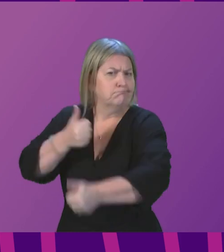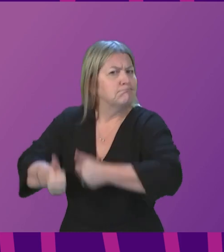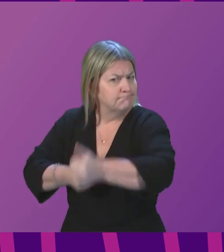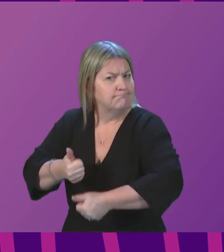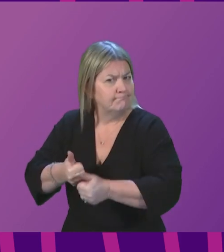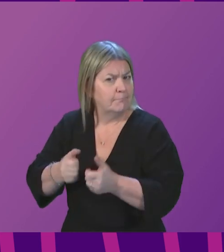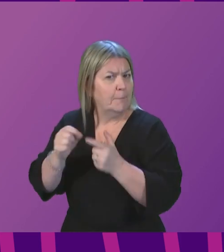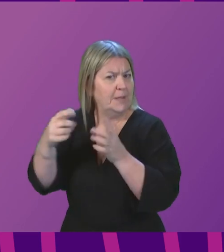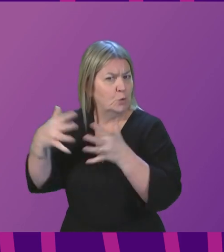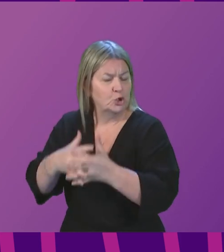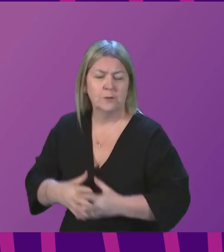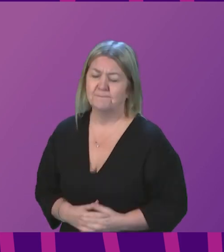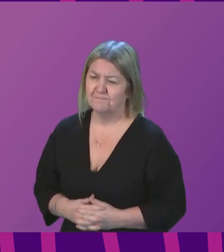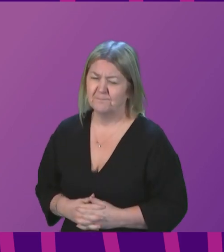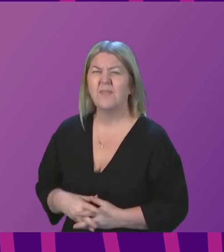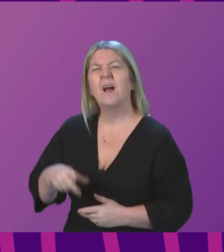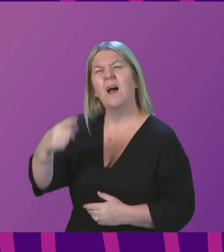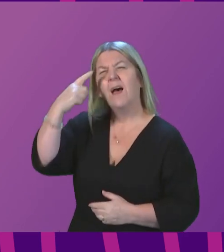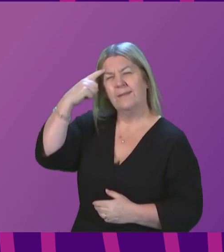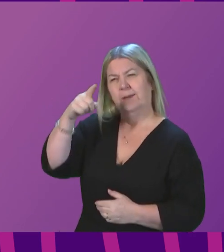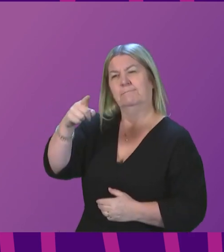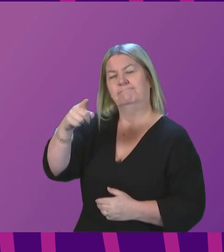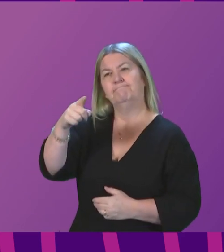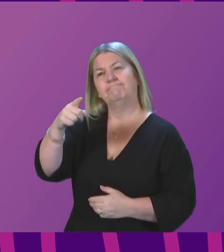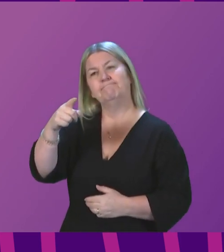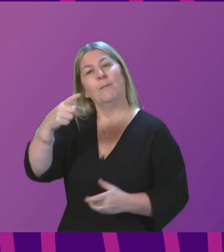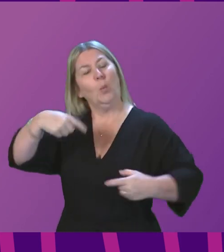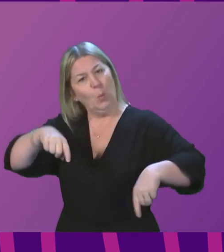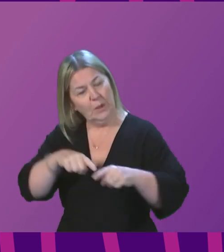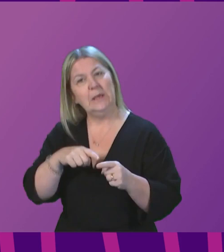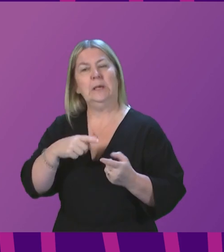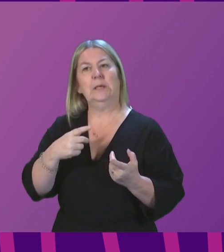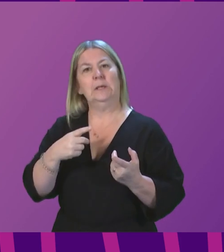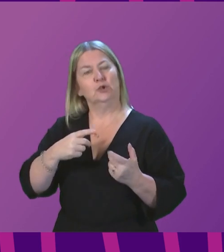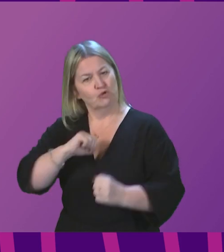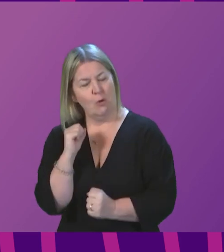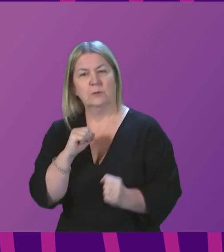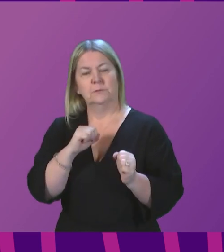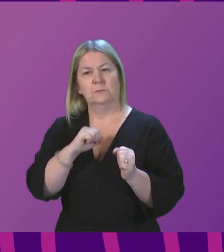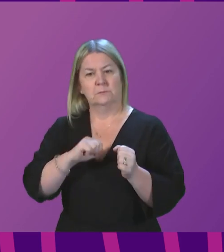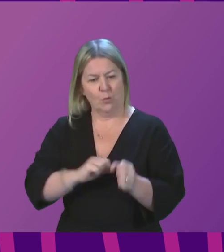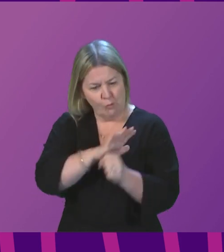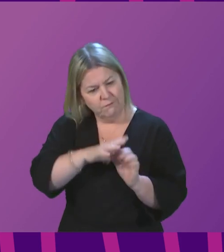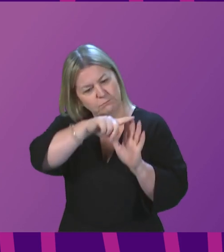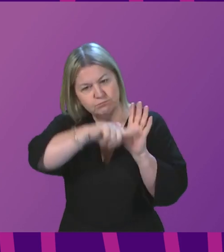I think that we introduced a series of balanced protective measures over the Christmas period,